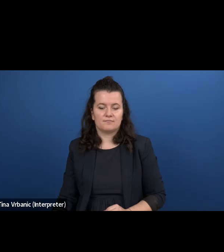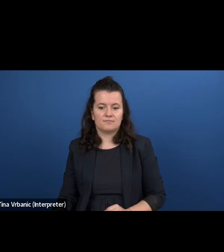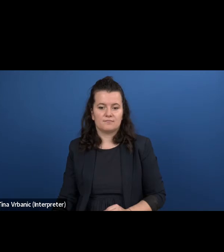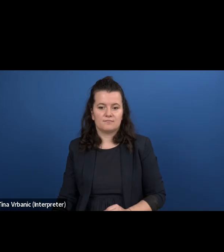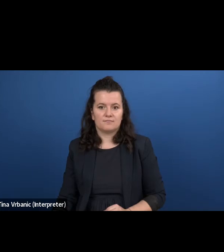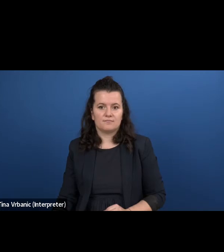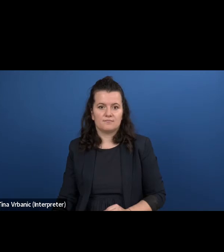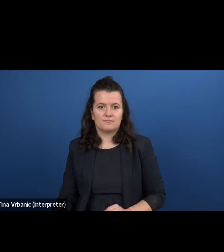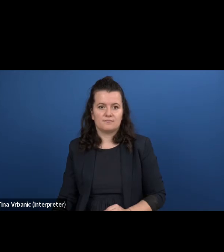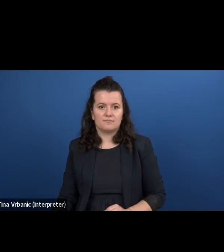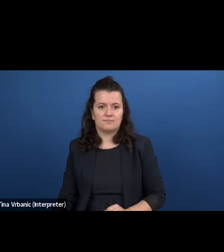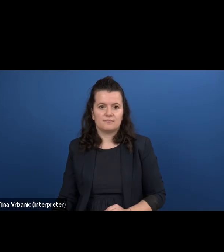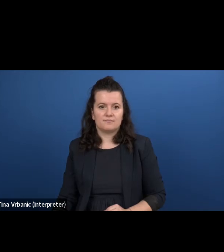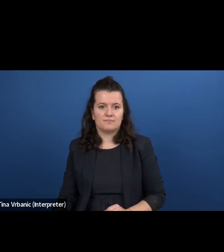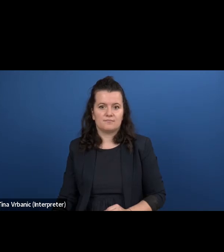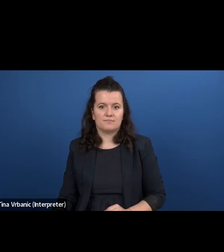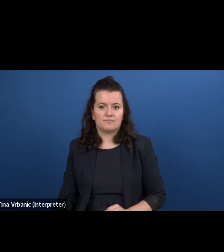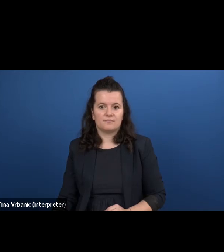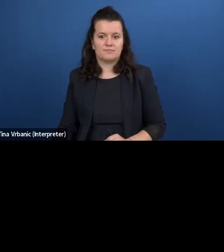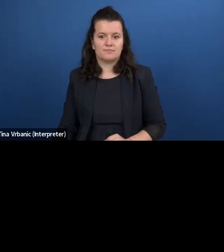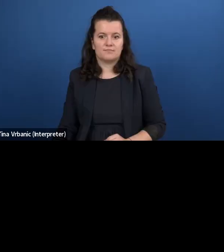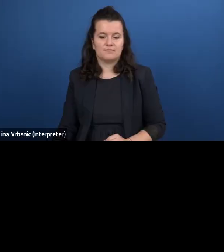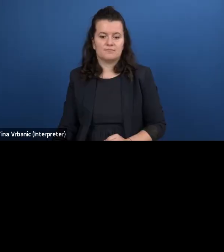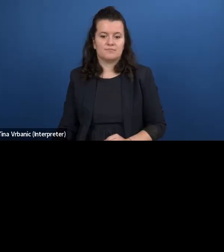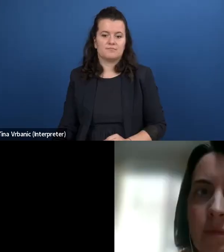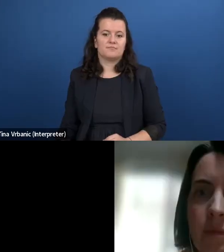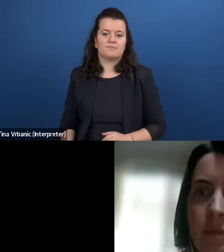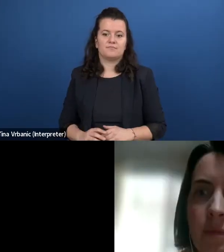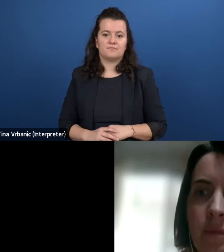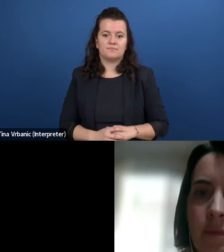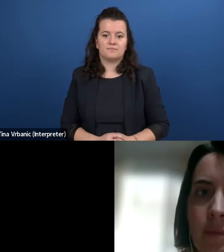So, I'll give the floor to my colleague An-Sofie...